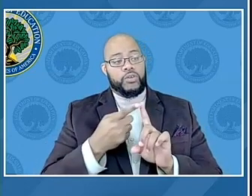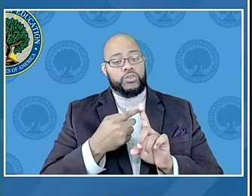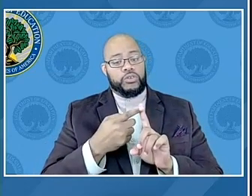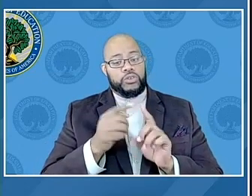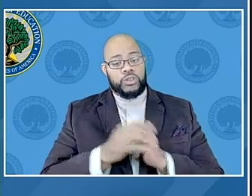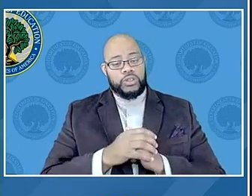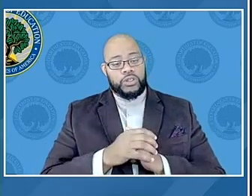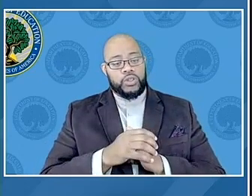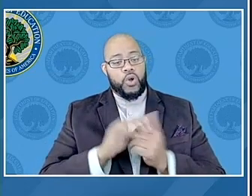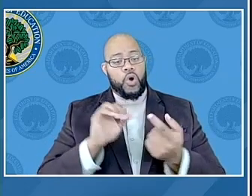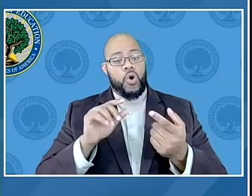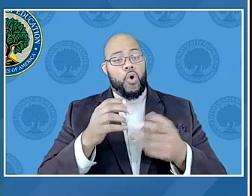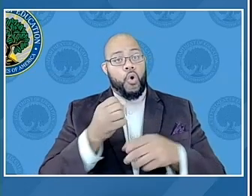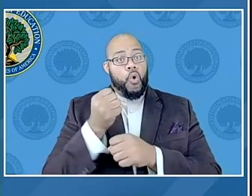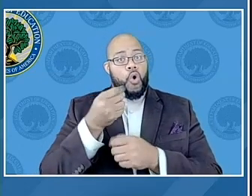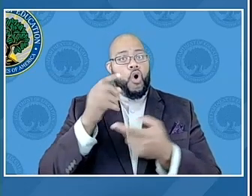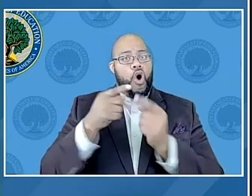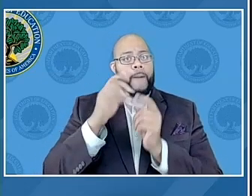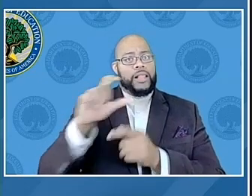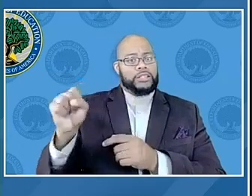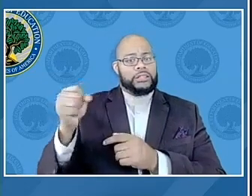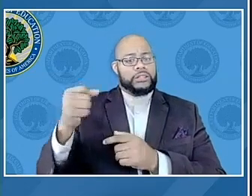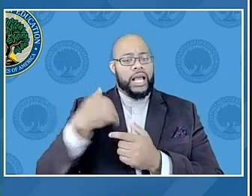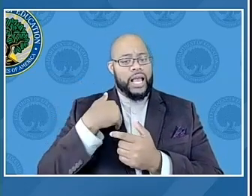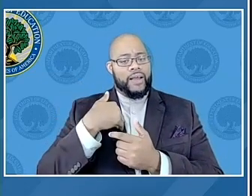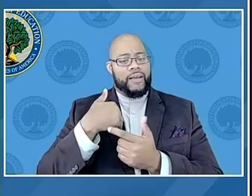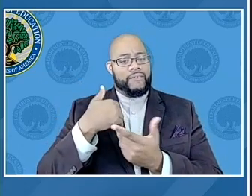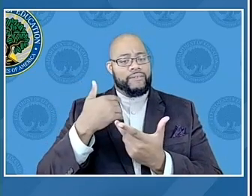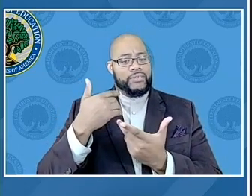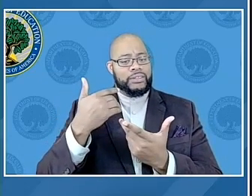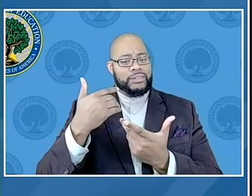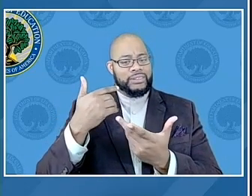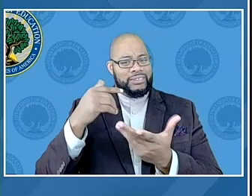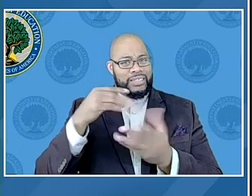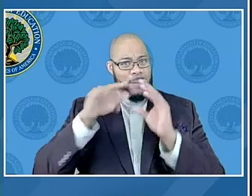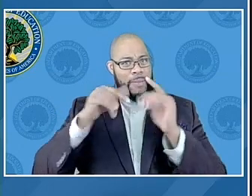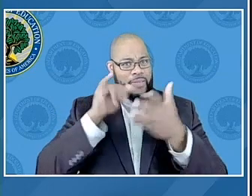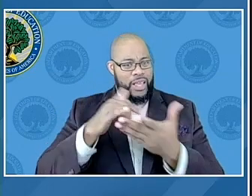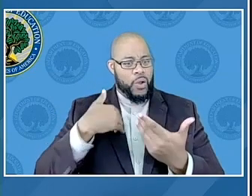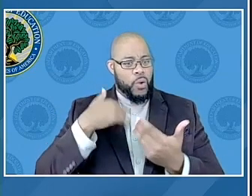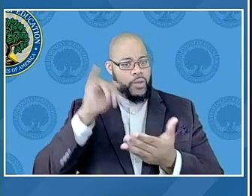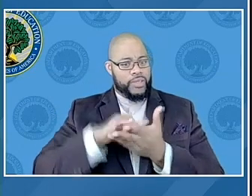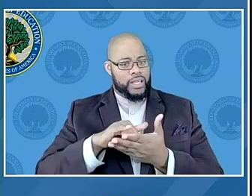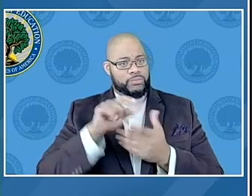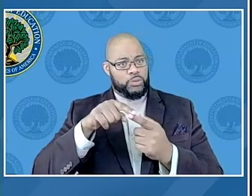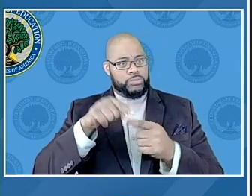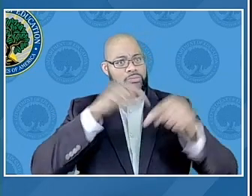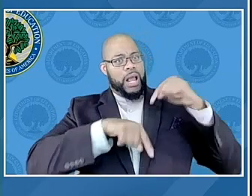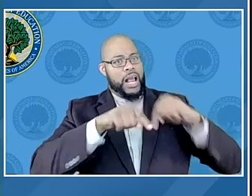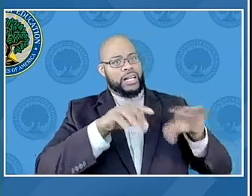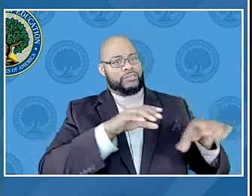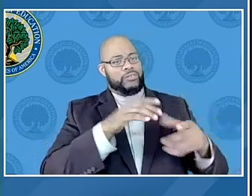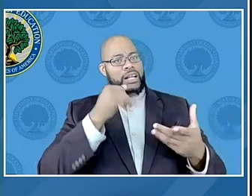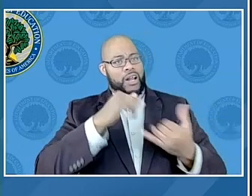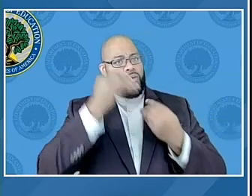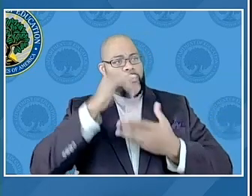And I have emailed Ms. Abernathy about this, so we all hope this measure was going to be retroactive and now we inform if we consolidate it, we are not allowed